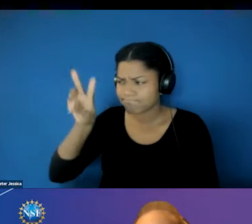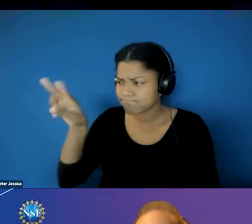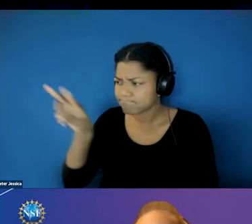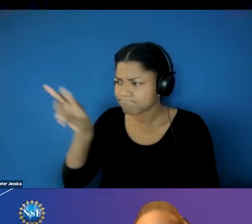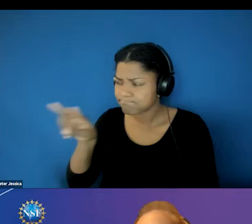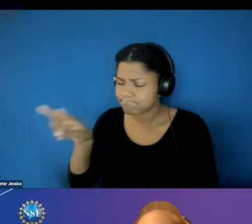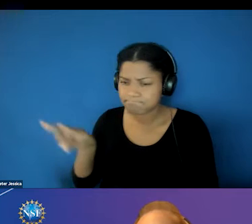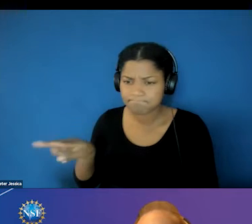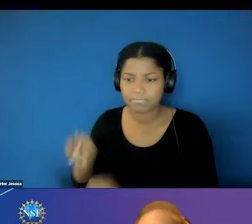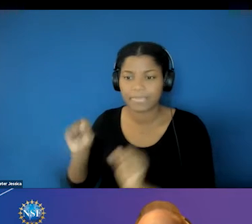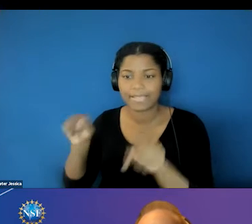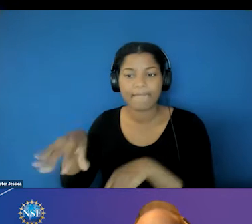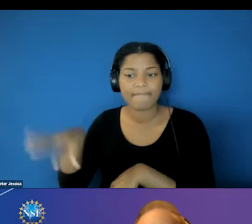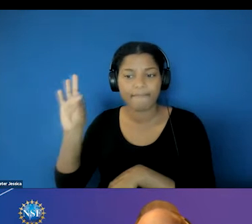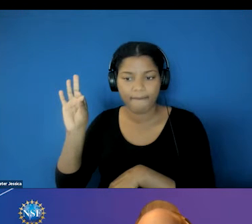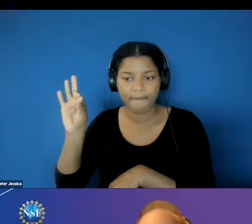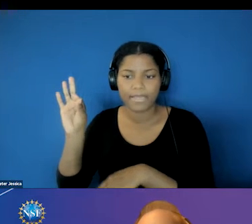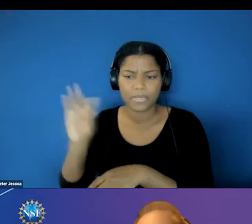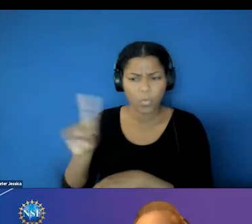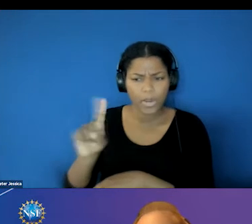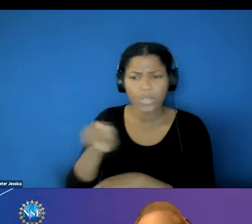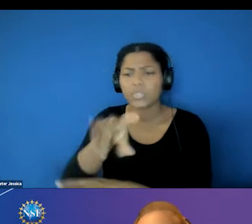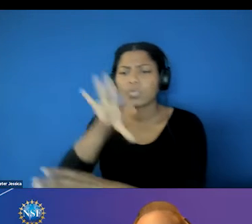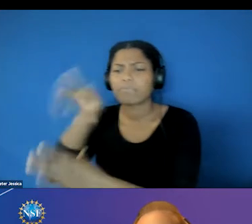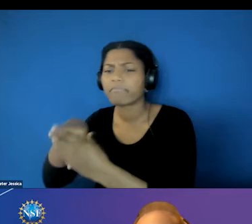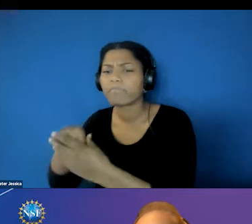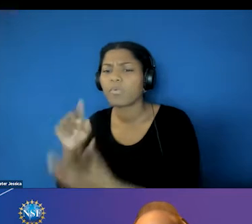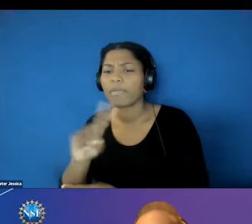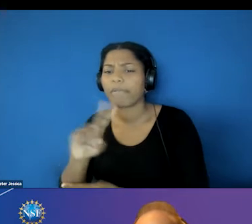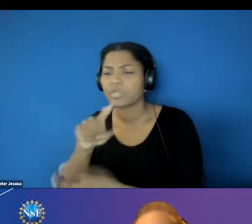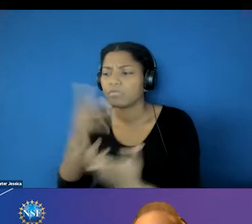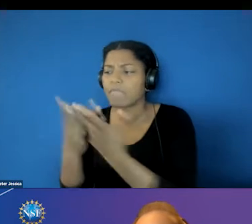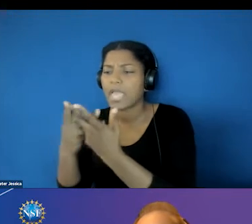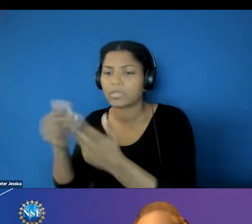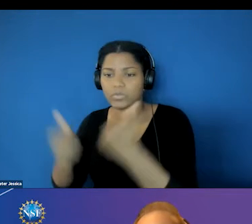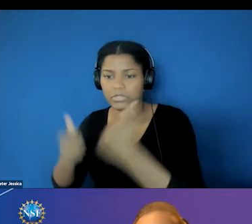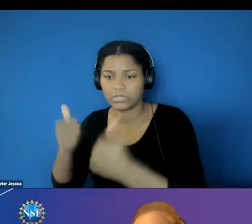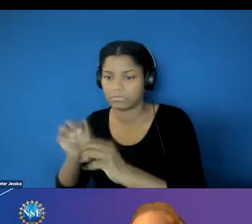and find, where you belong within the organizational chart of NSF.